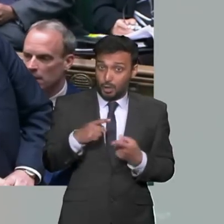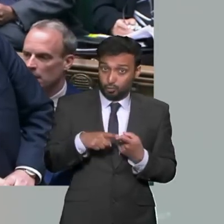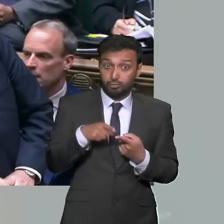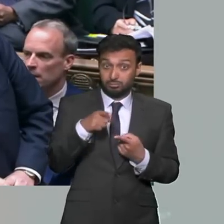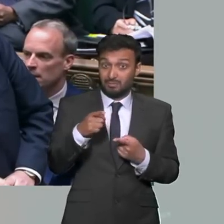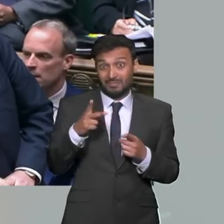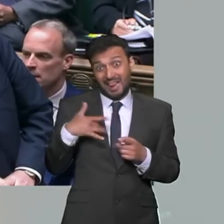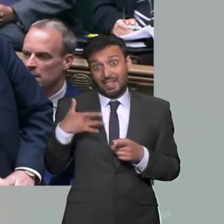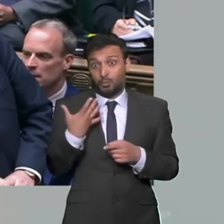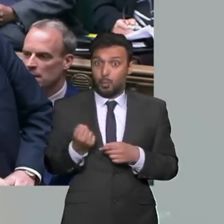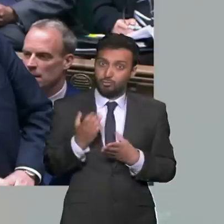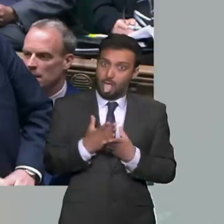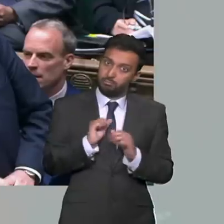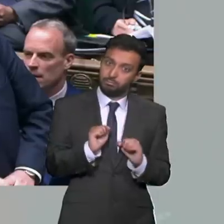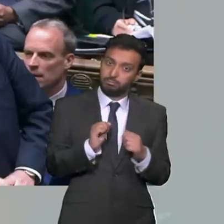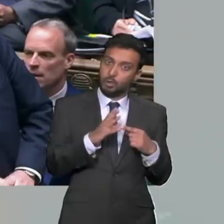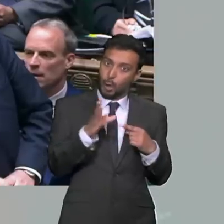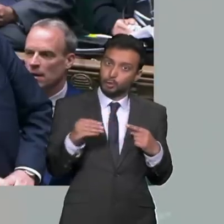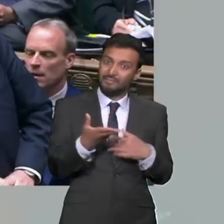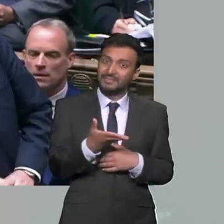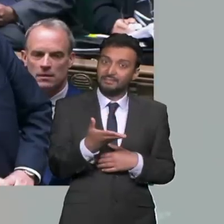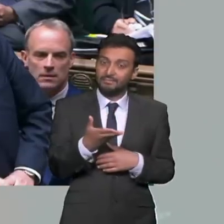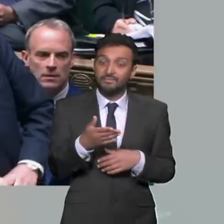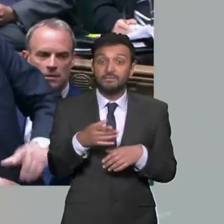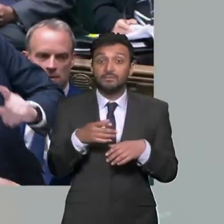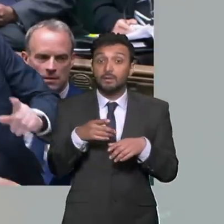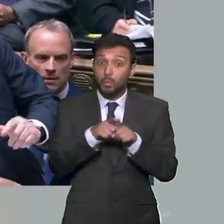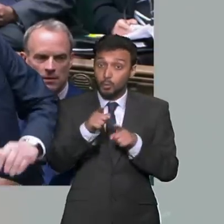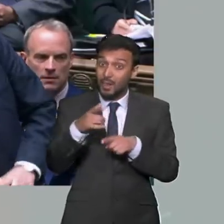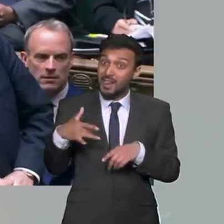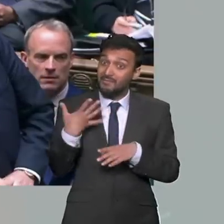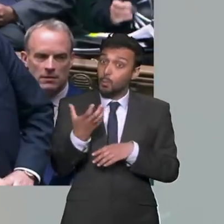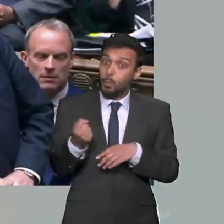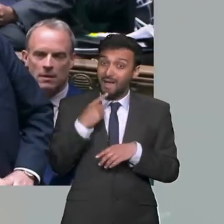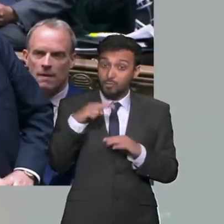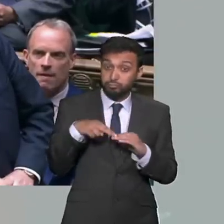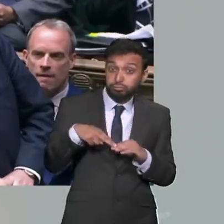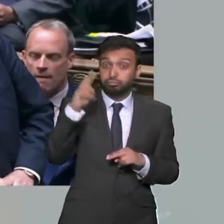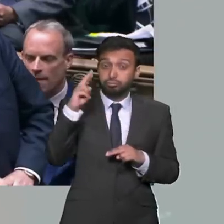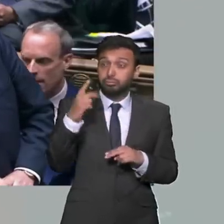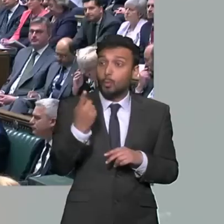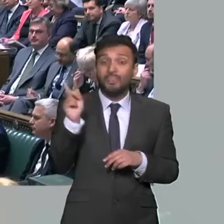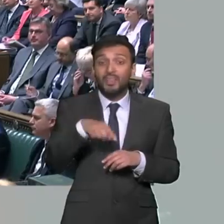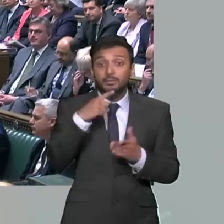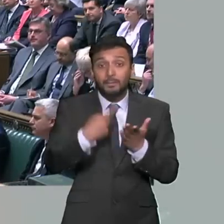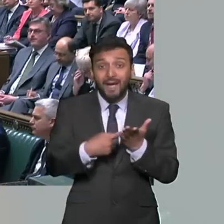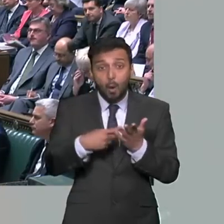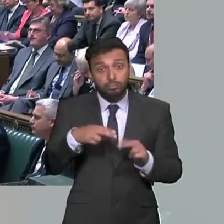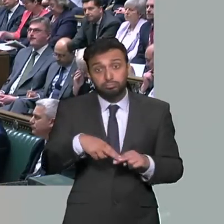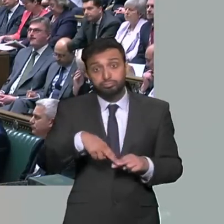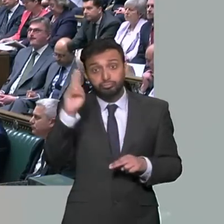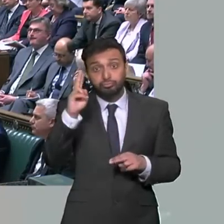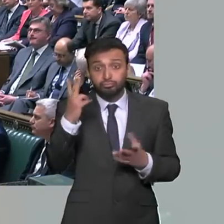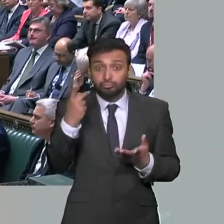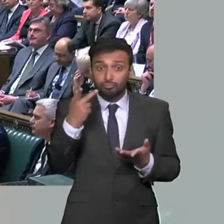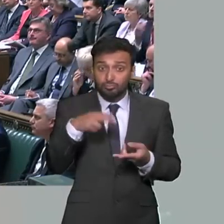have now raised it by £1,000, a record amount.